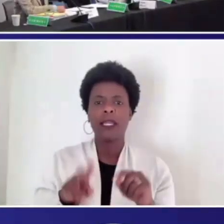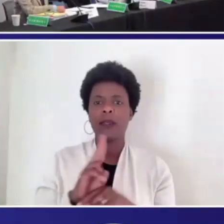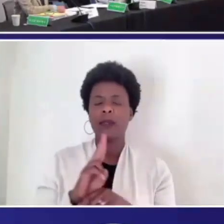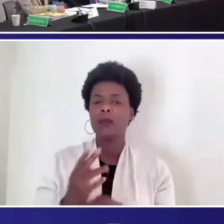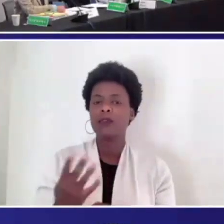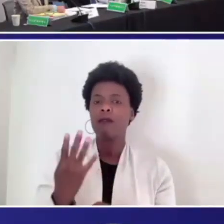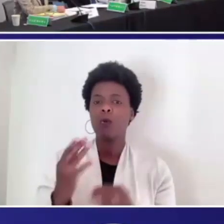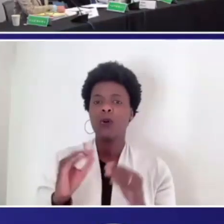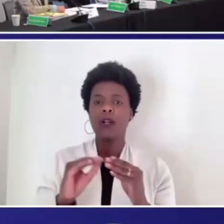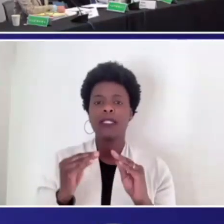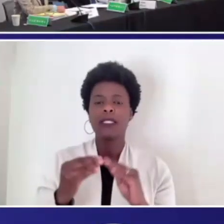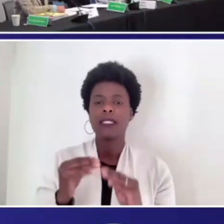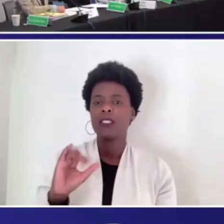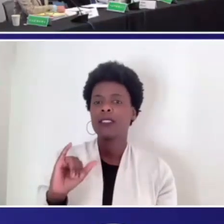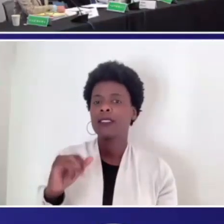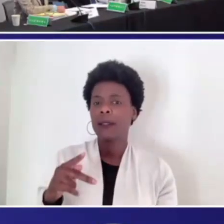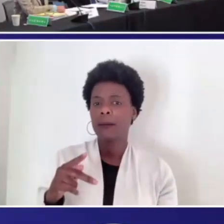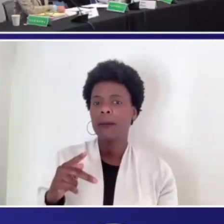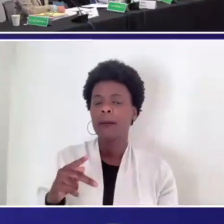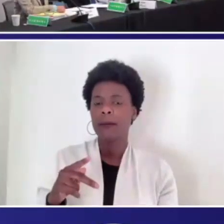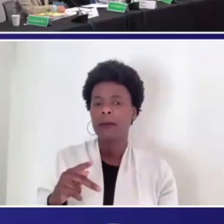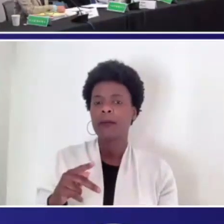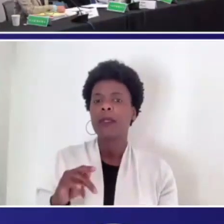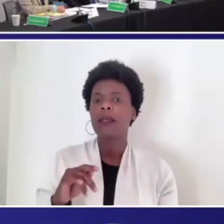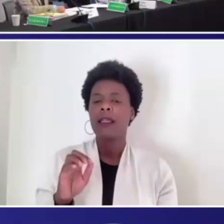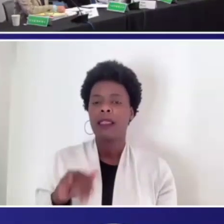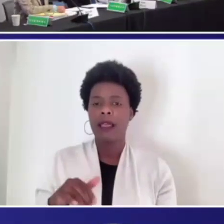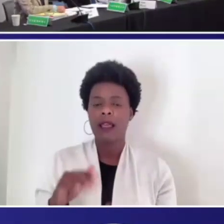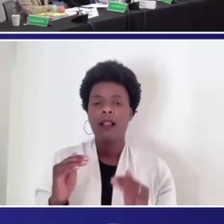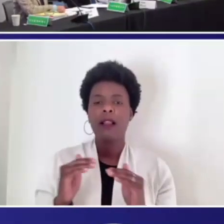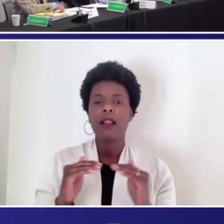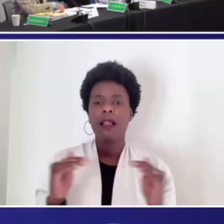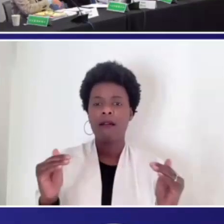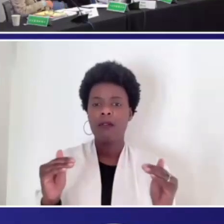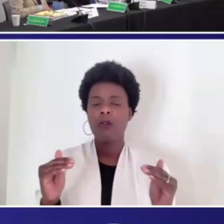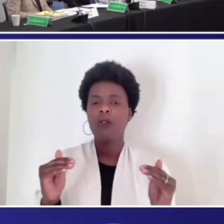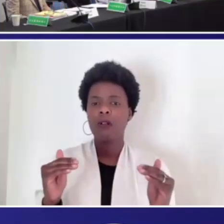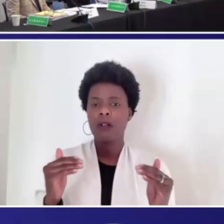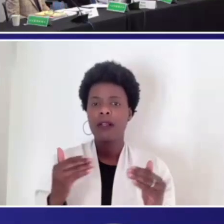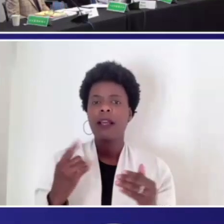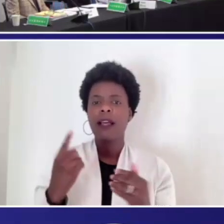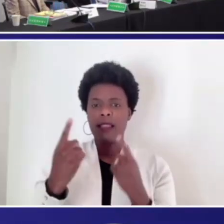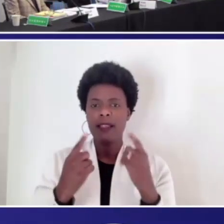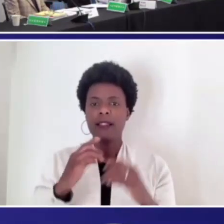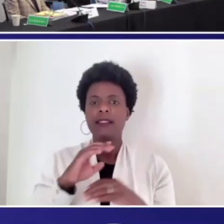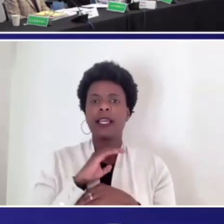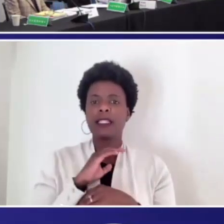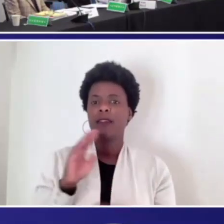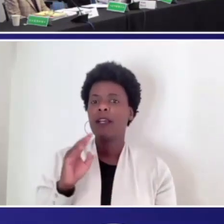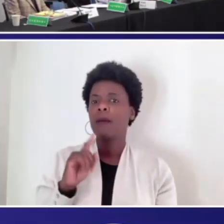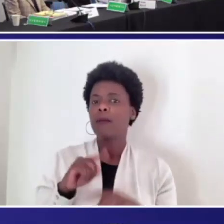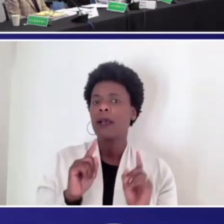four-digit -- if you went to the four-digit CIP level, I think that that would satisfy the but not limited to language,